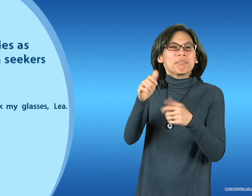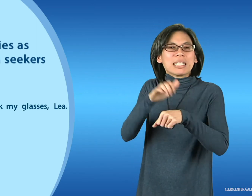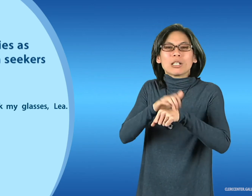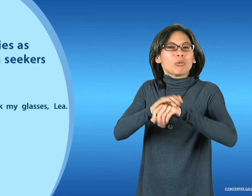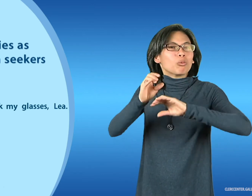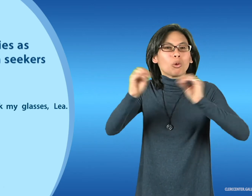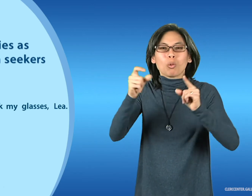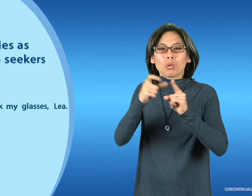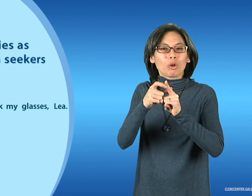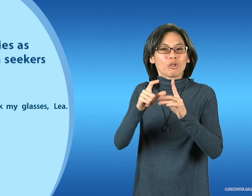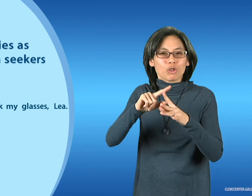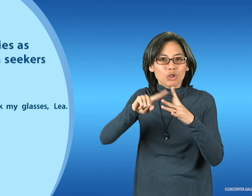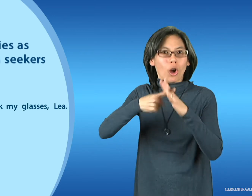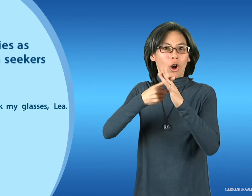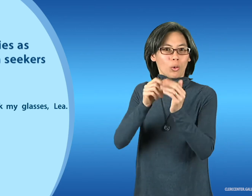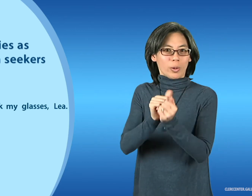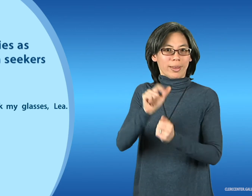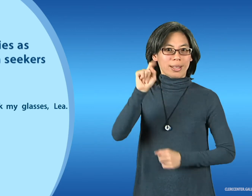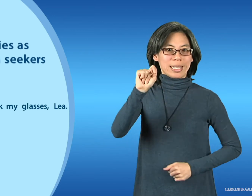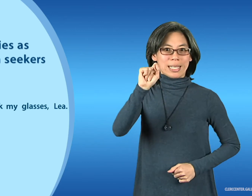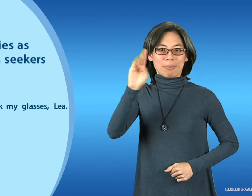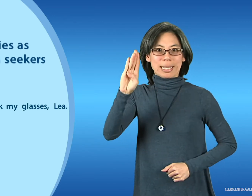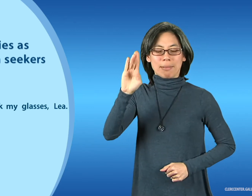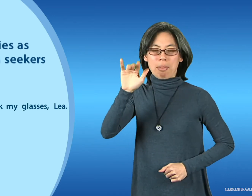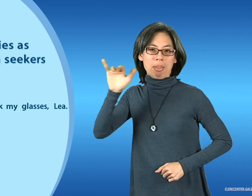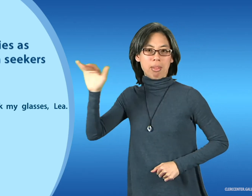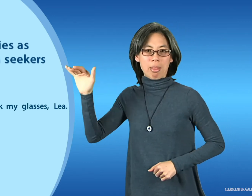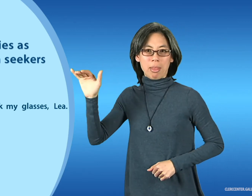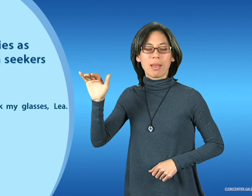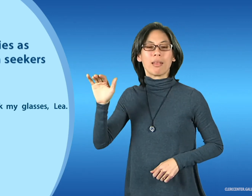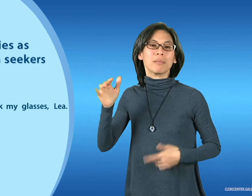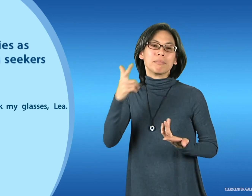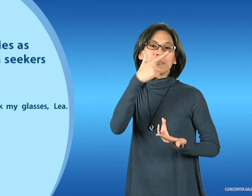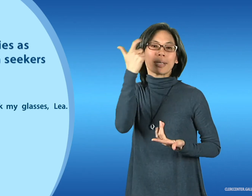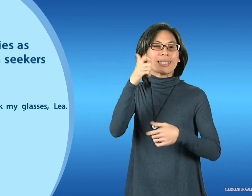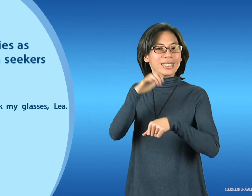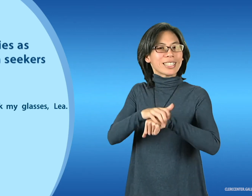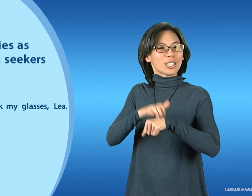English doesn't have any words that begin with that particular cluster, "TB."